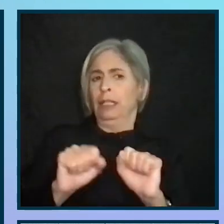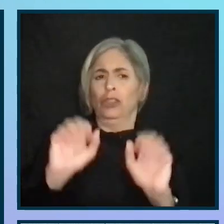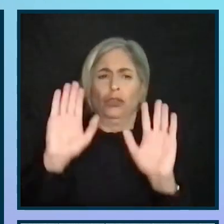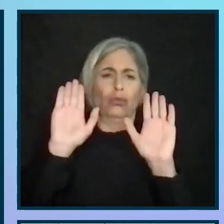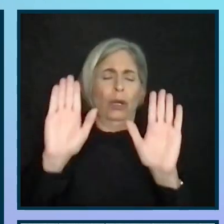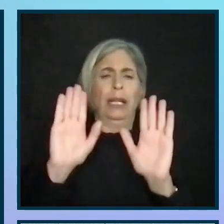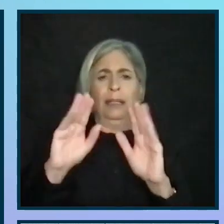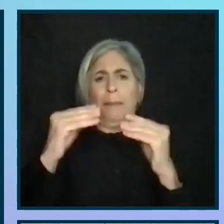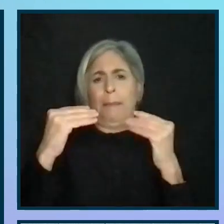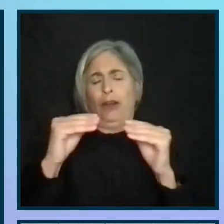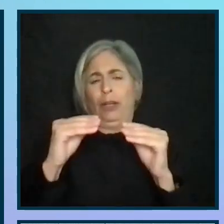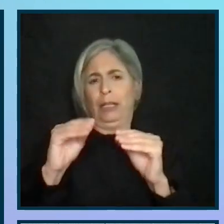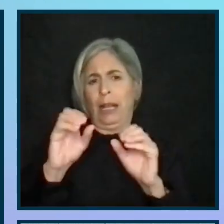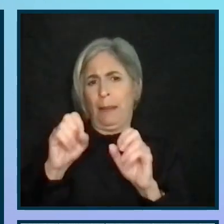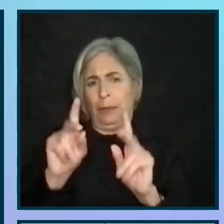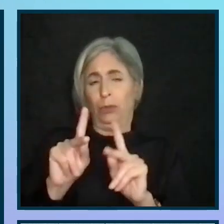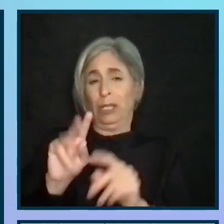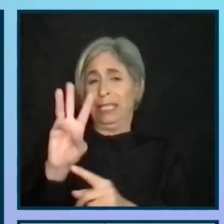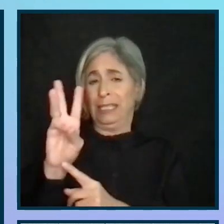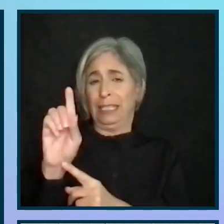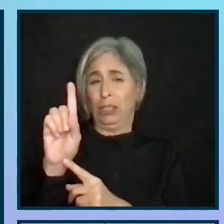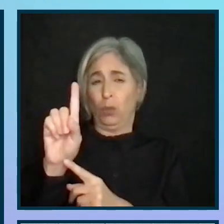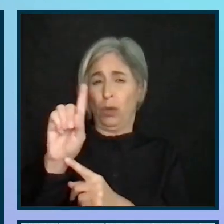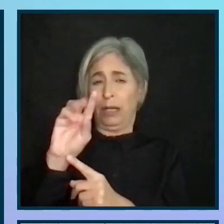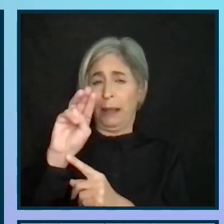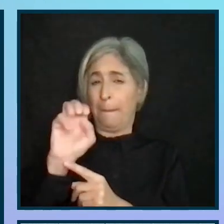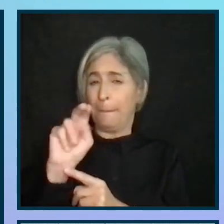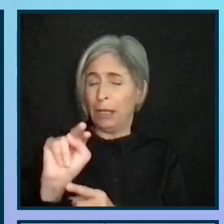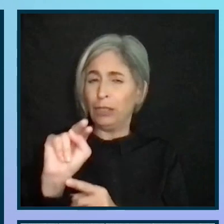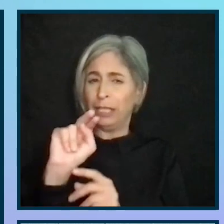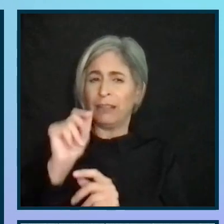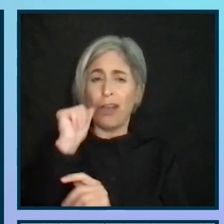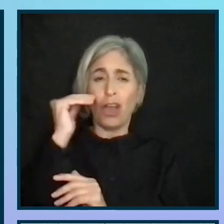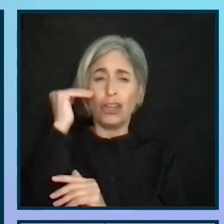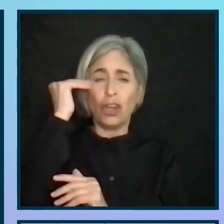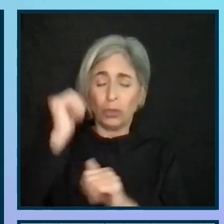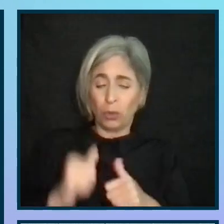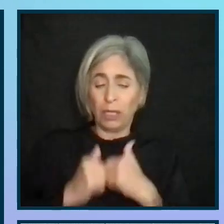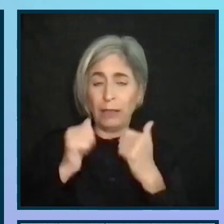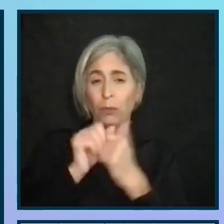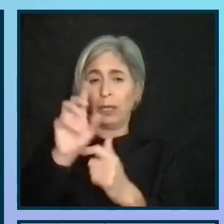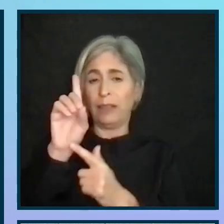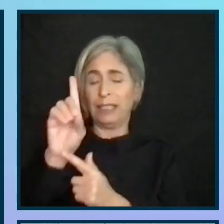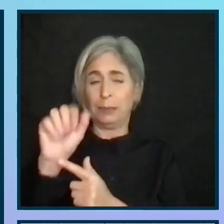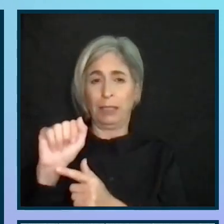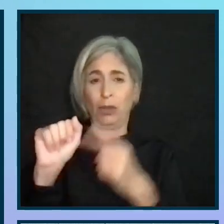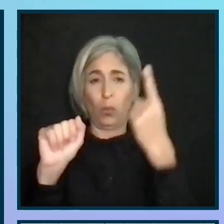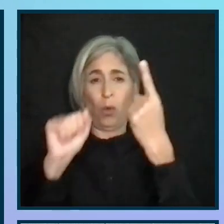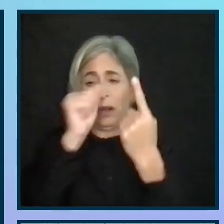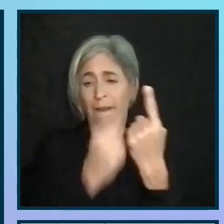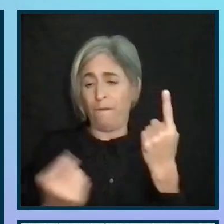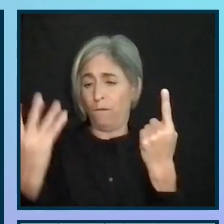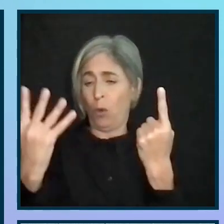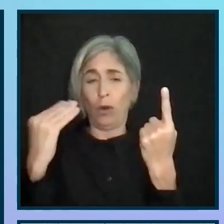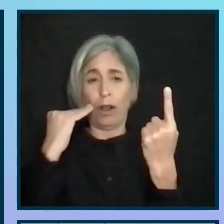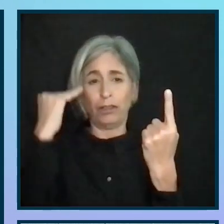There's 61 million adults in the US that live with the disability. And that's one in four adults. Furthermore,